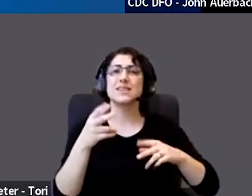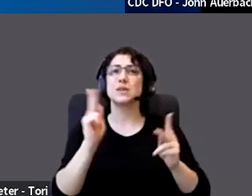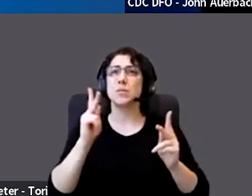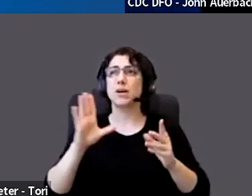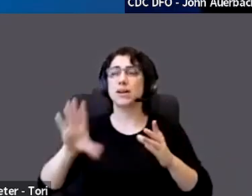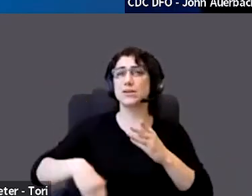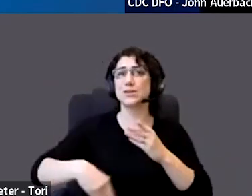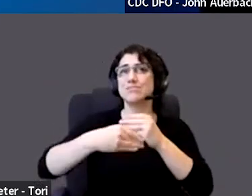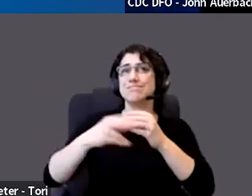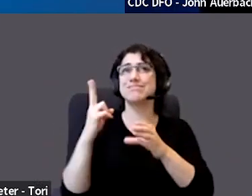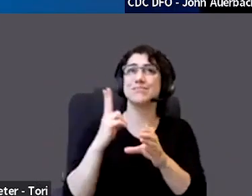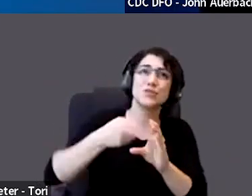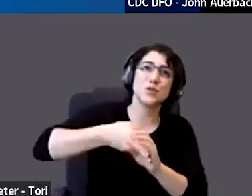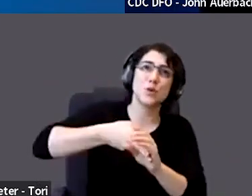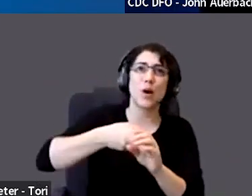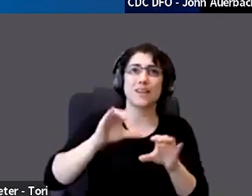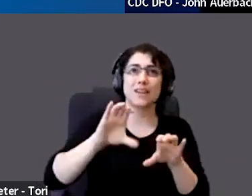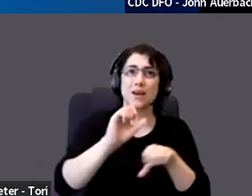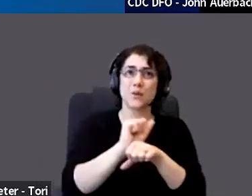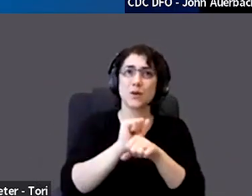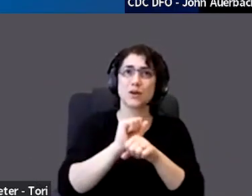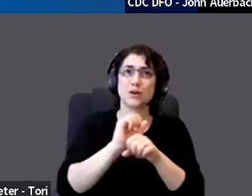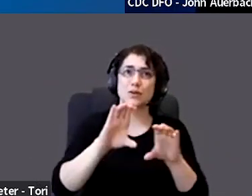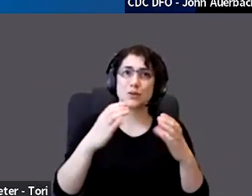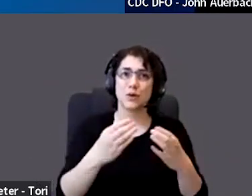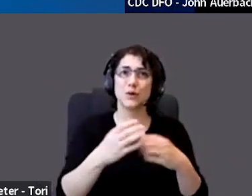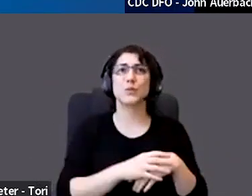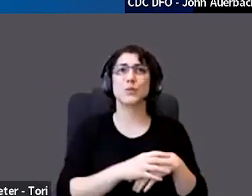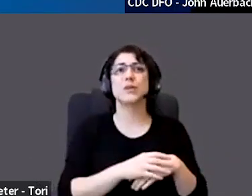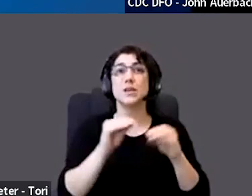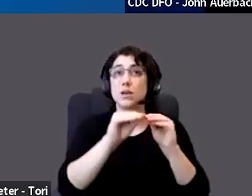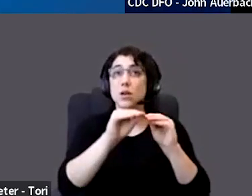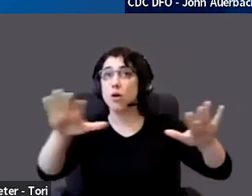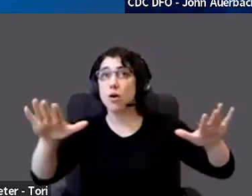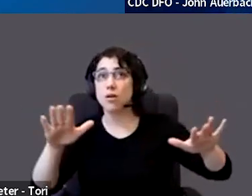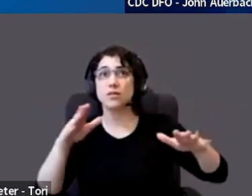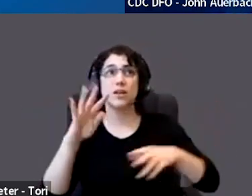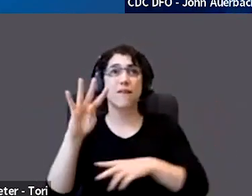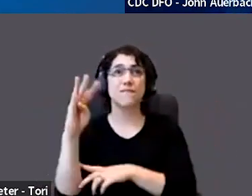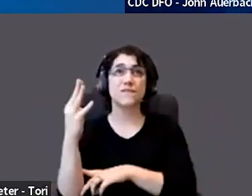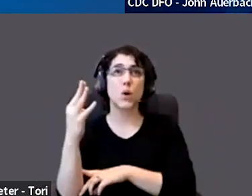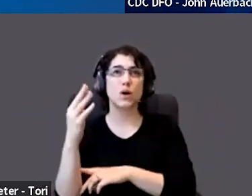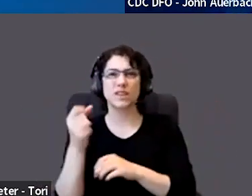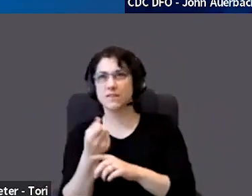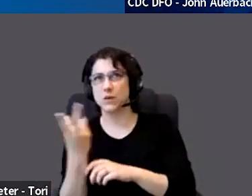That notice for both of these workgroups will be going out on the fourth, so in a couple of days with a ten-day turnaround time.